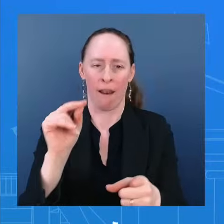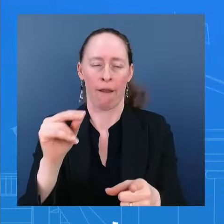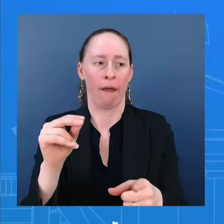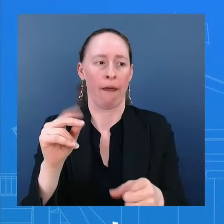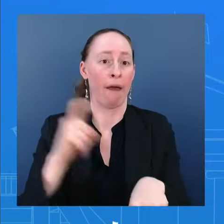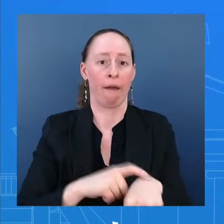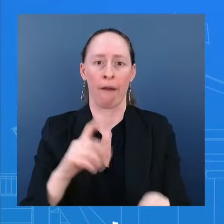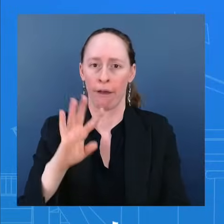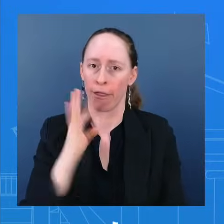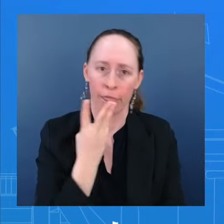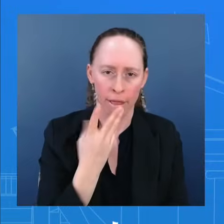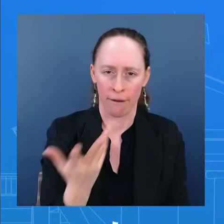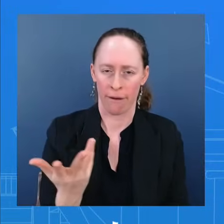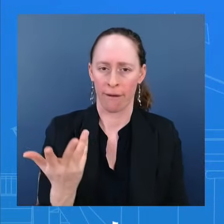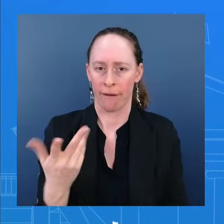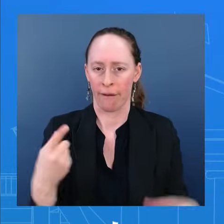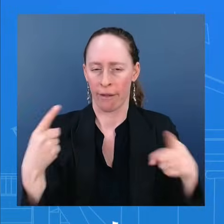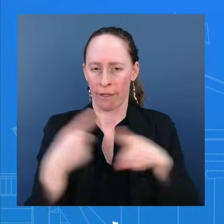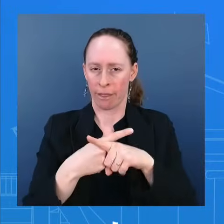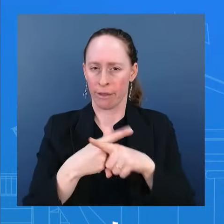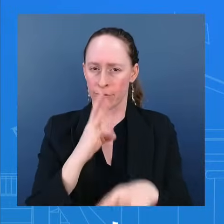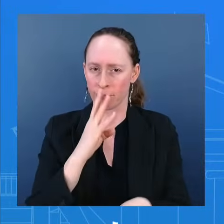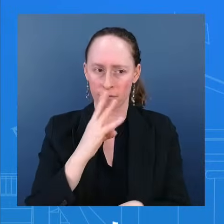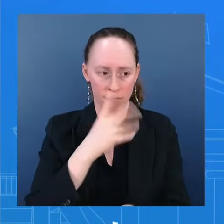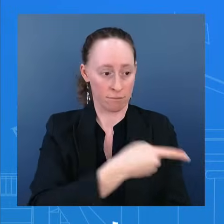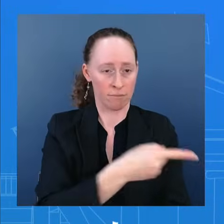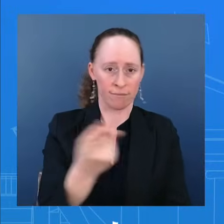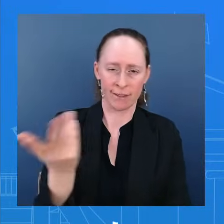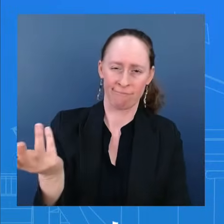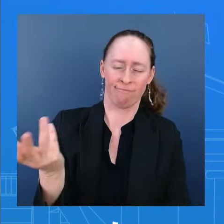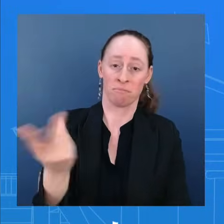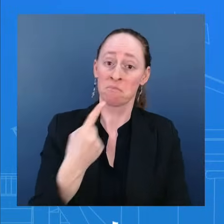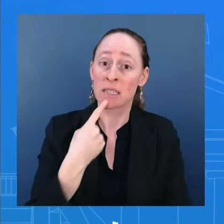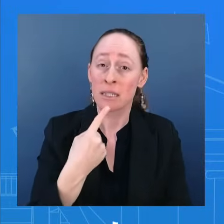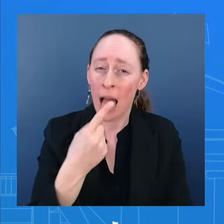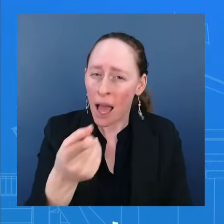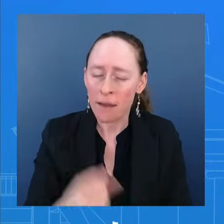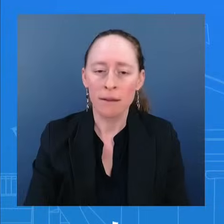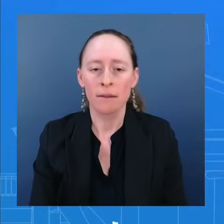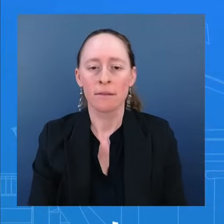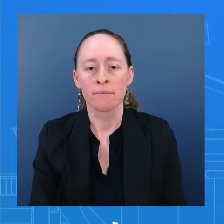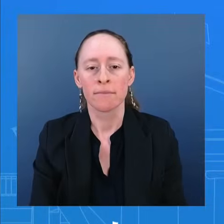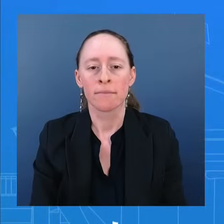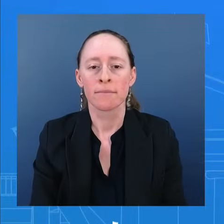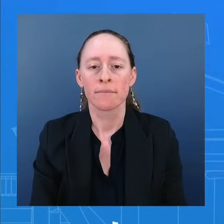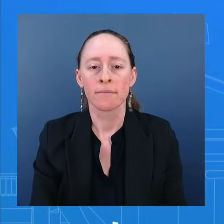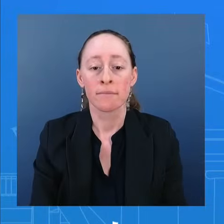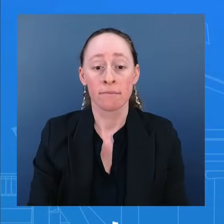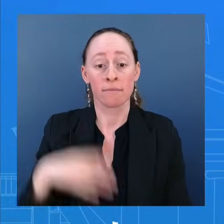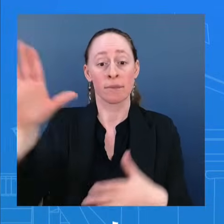that he put out 12 days ago, I think, now -- that Sunday. And I think that last paragraph where he talks really,